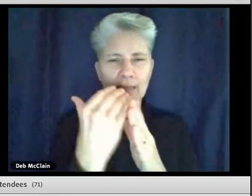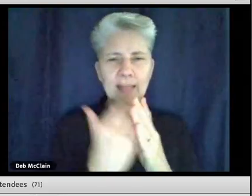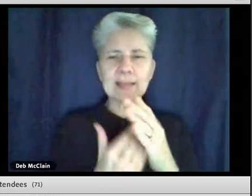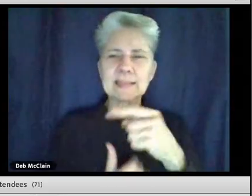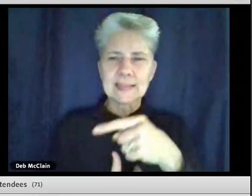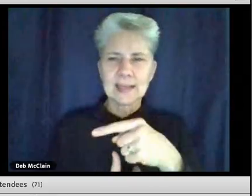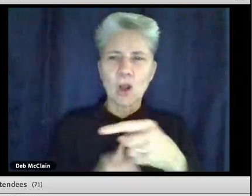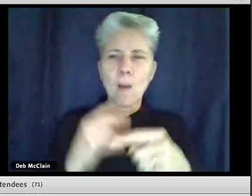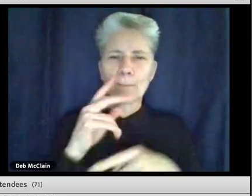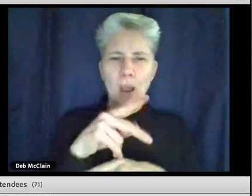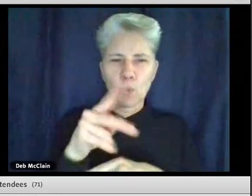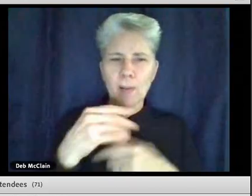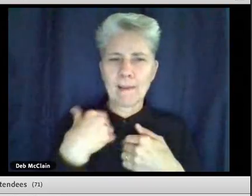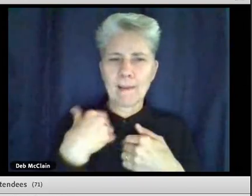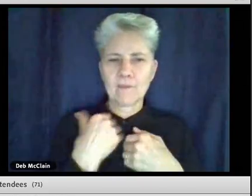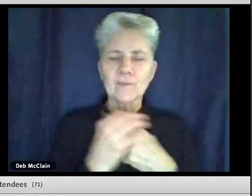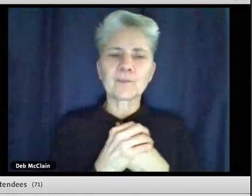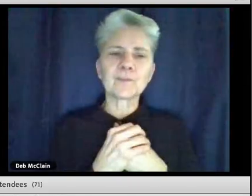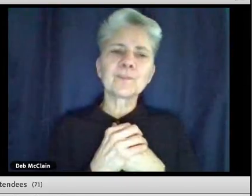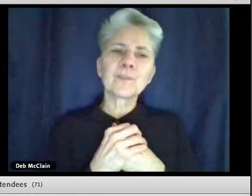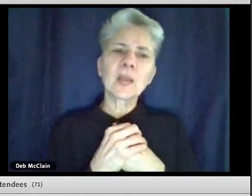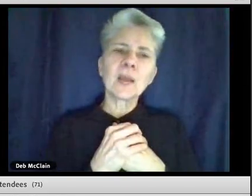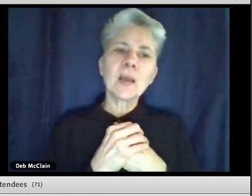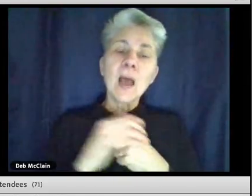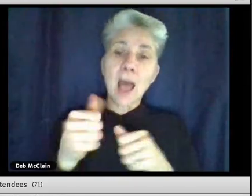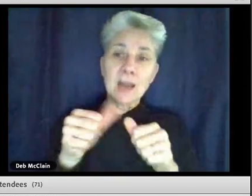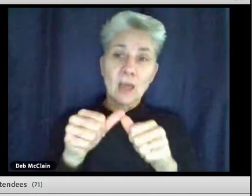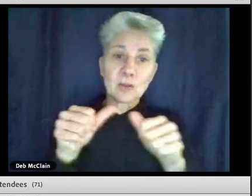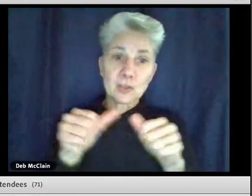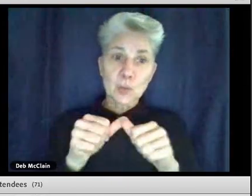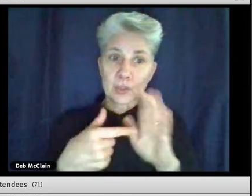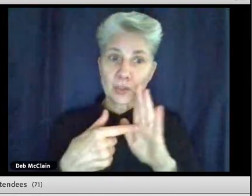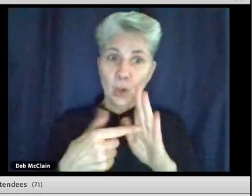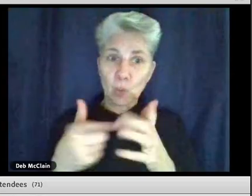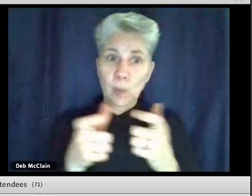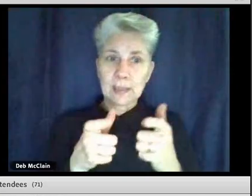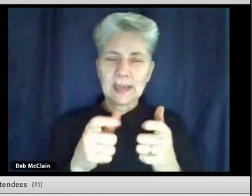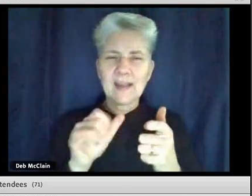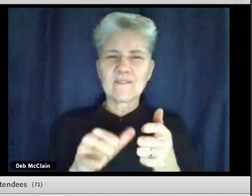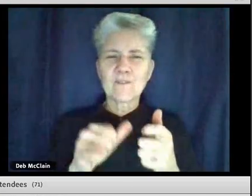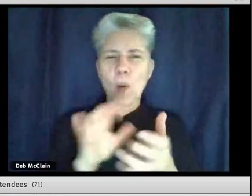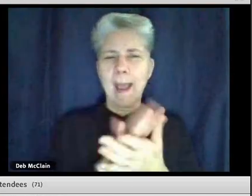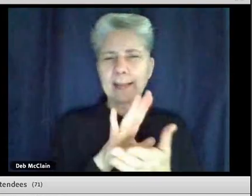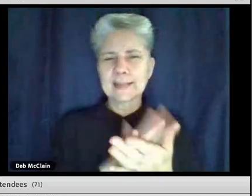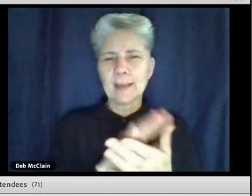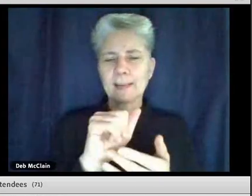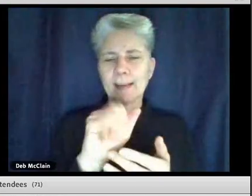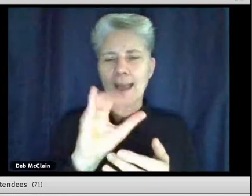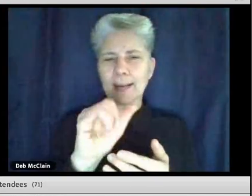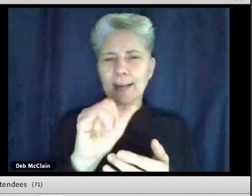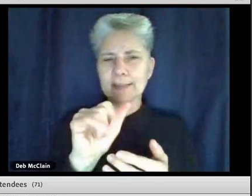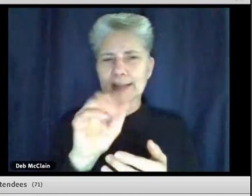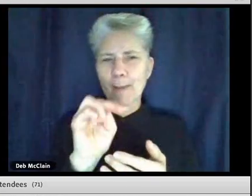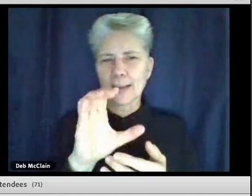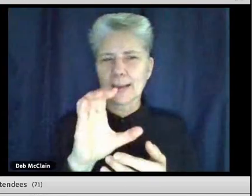And I've got at listed on the PowerPoint. Another source I'll show you real quick, this is for academic libraries,